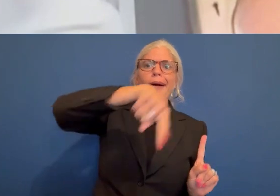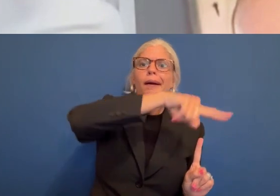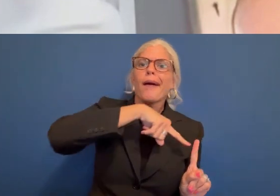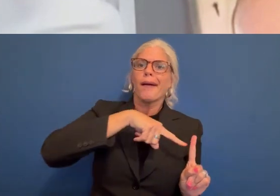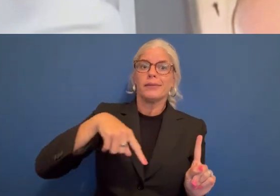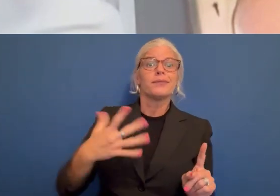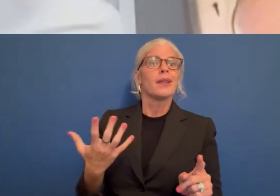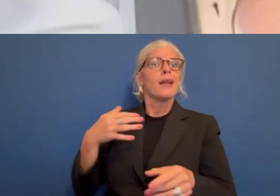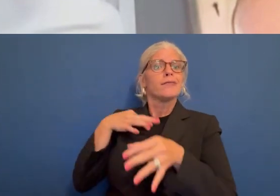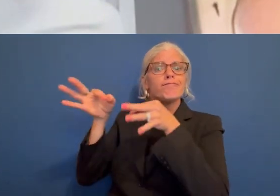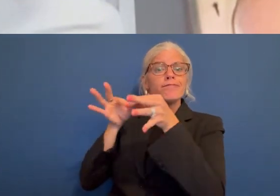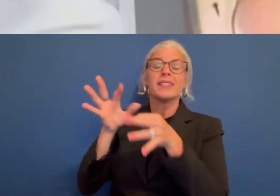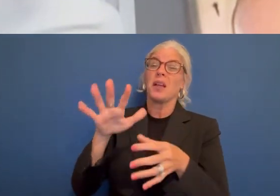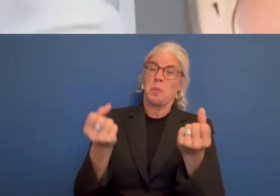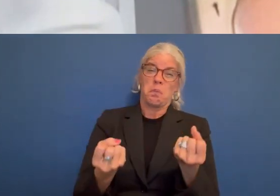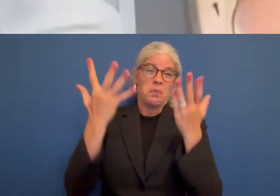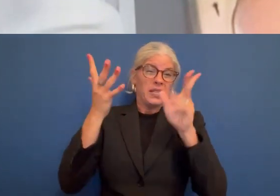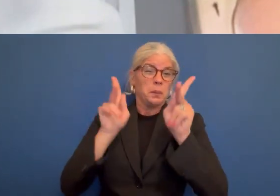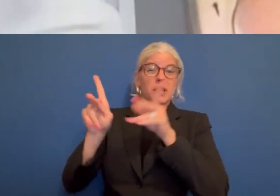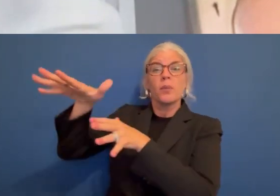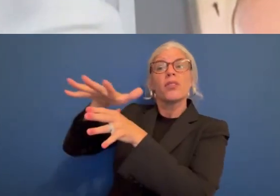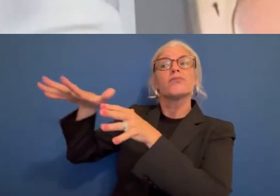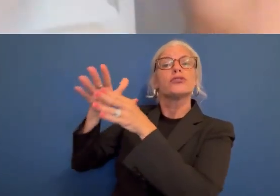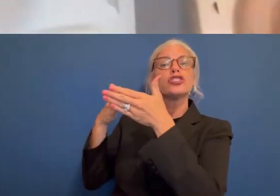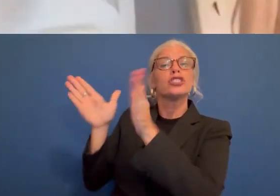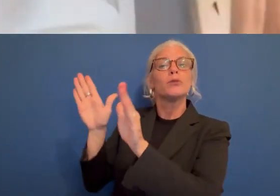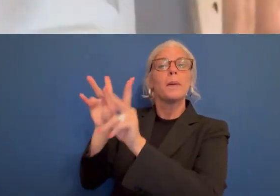for persons like yourself and others.